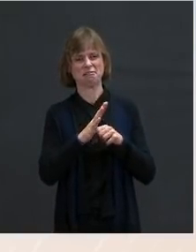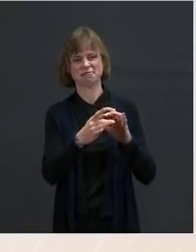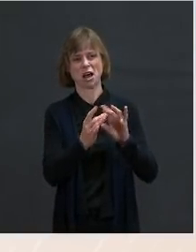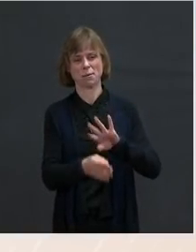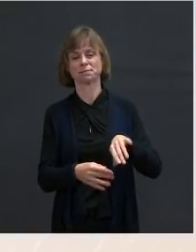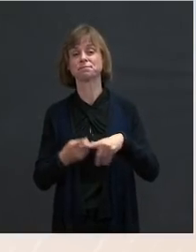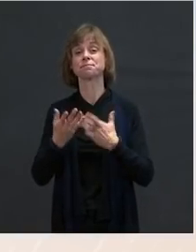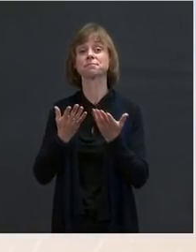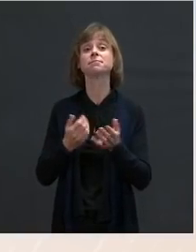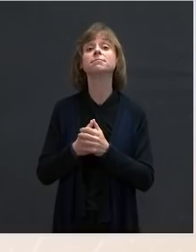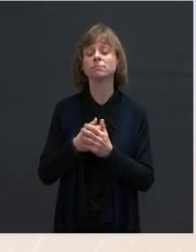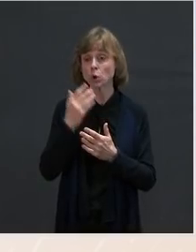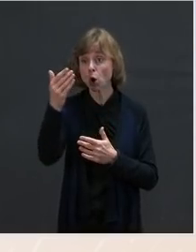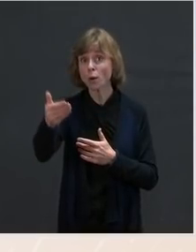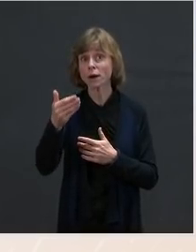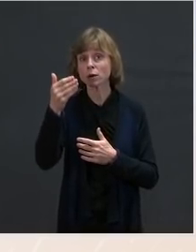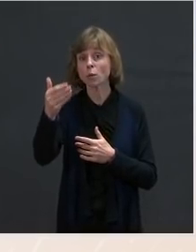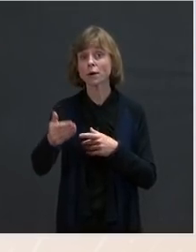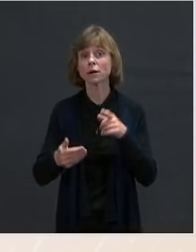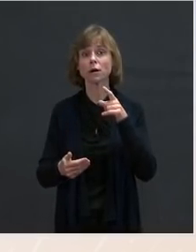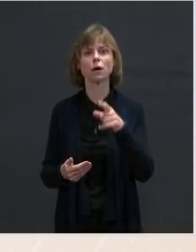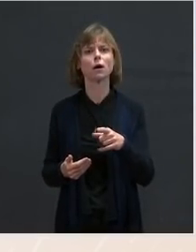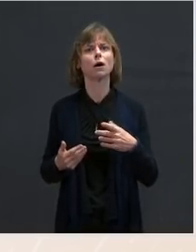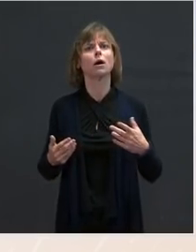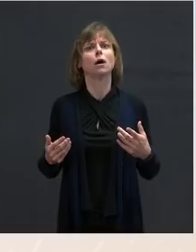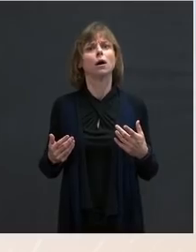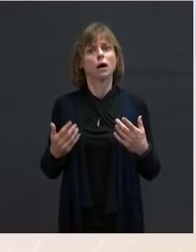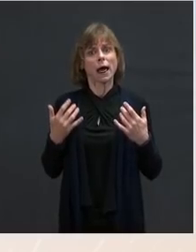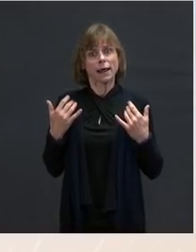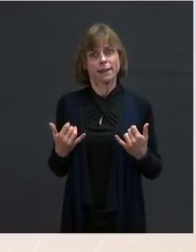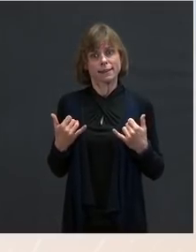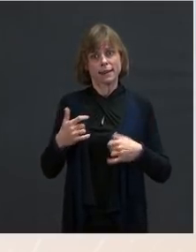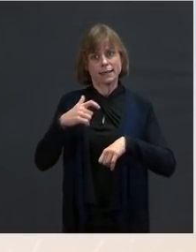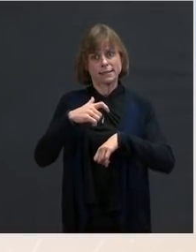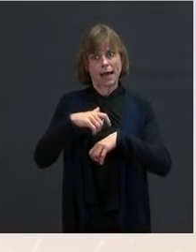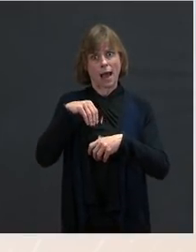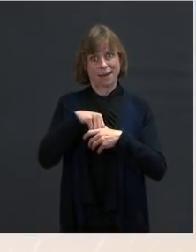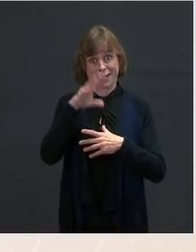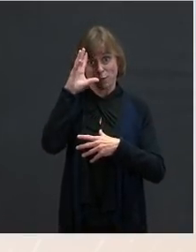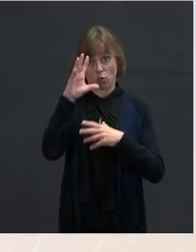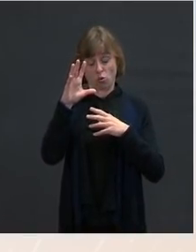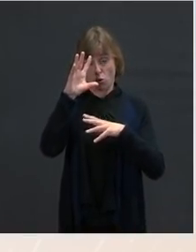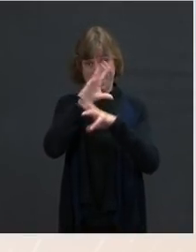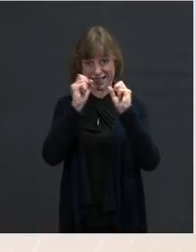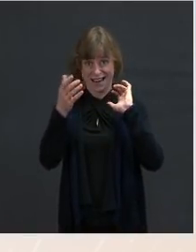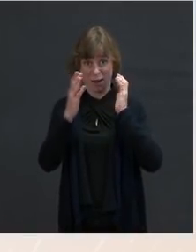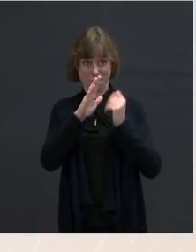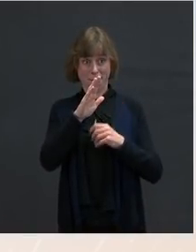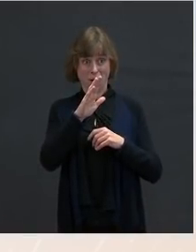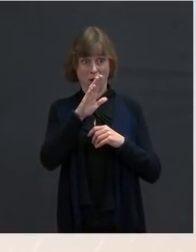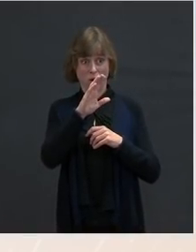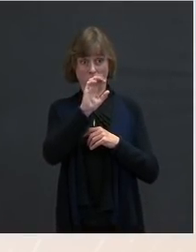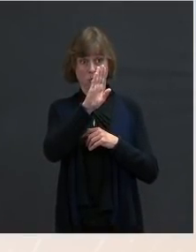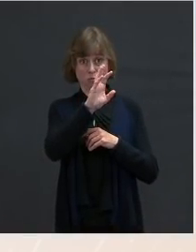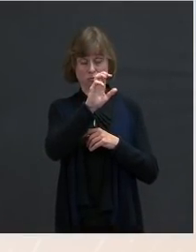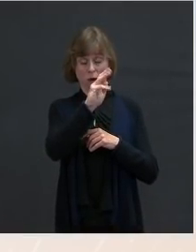Ms. Psaki: Yeah, go ahead. The Press: By this time in their presidencies, both President Trump and President Obama had held solo press conferences. Ms. Psaki: Mm-hmm.